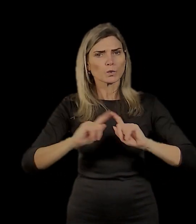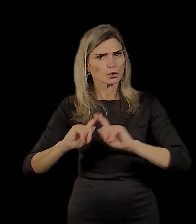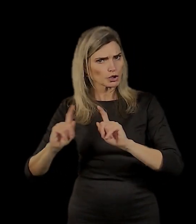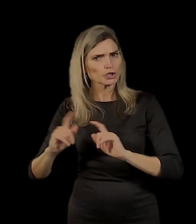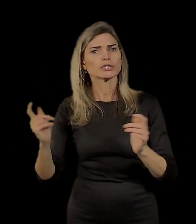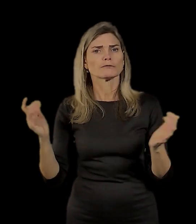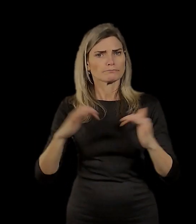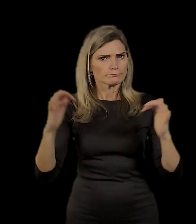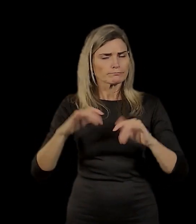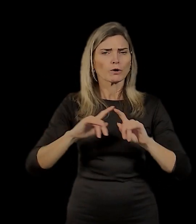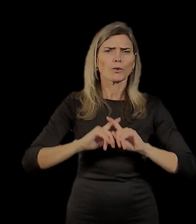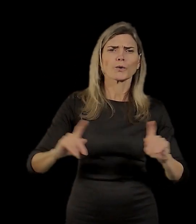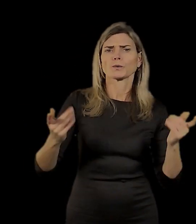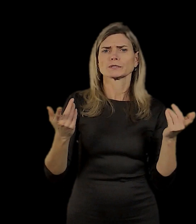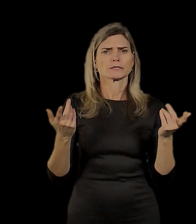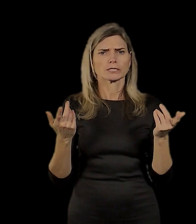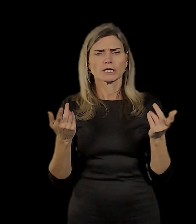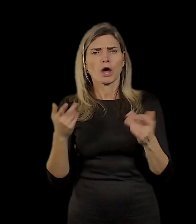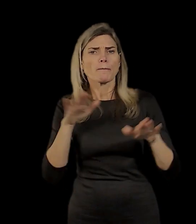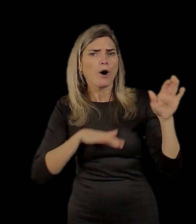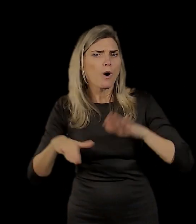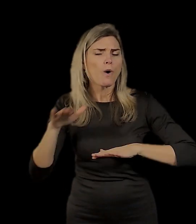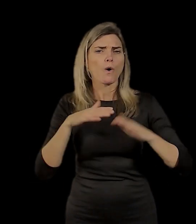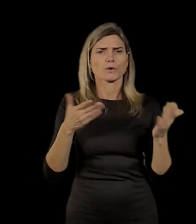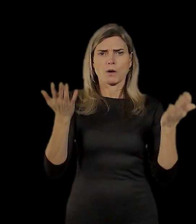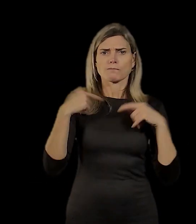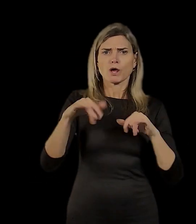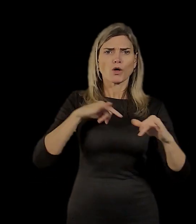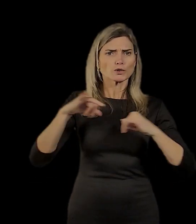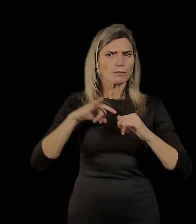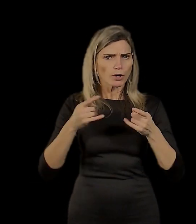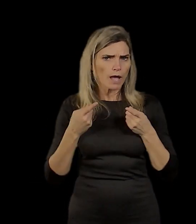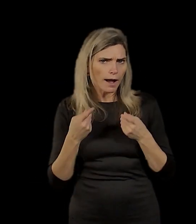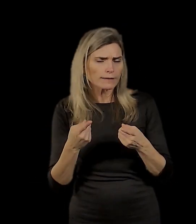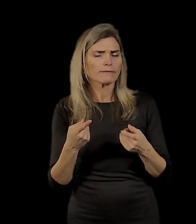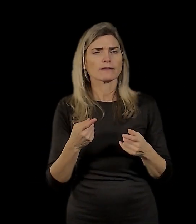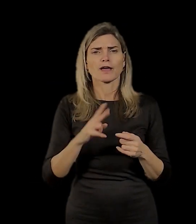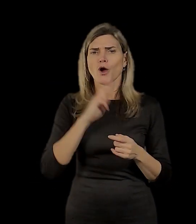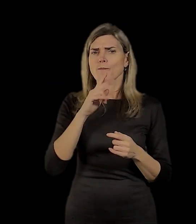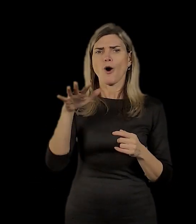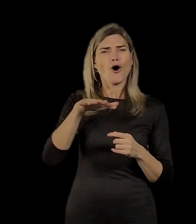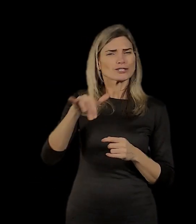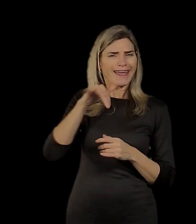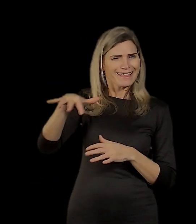It was a place for swimming, for people to come into contact with water. At the same time, there was the Modřany railway station, a railway station that was primarily built